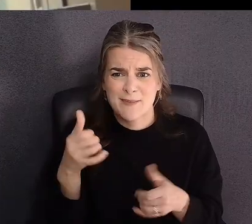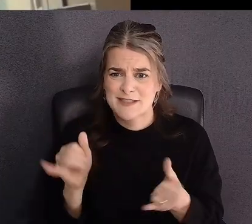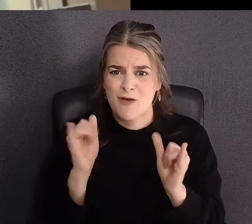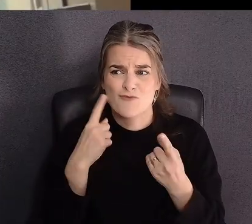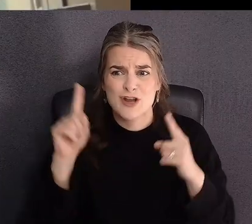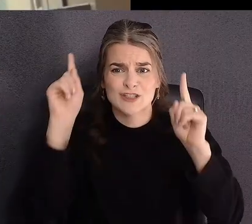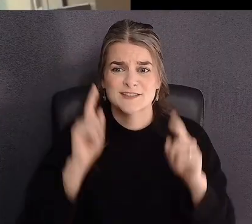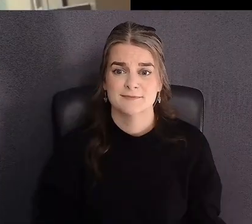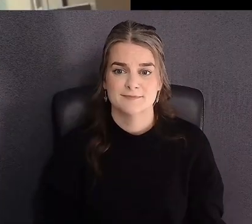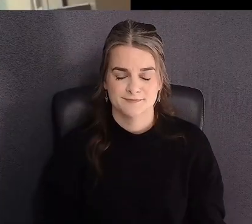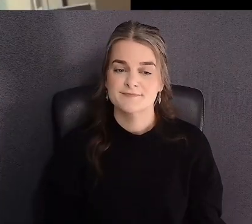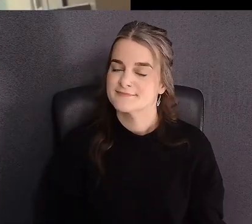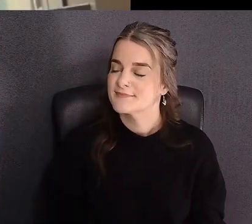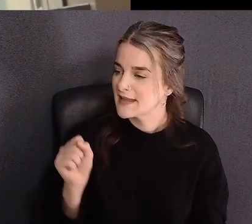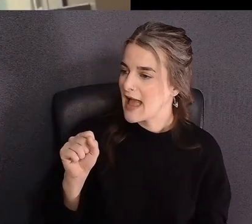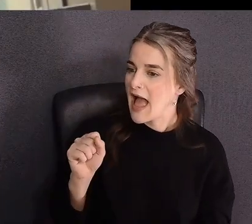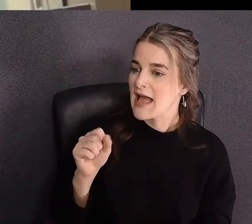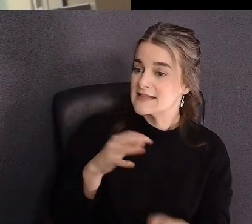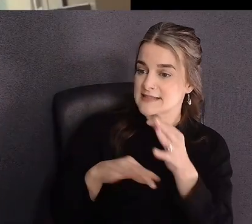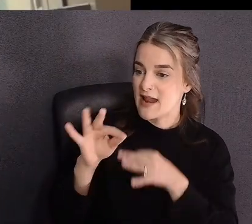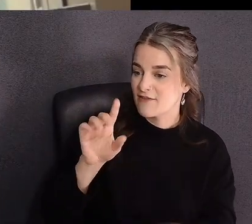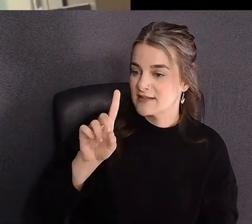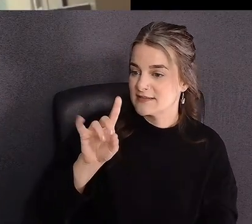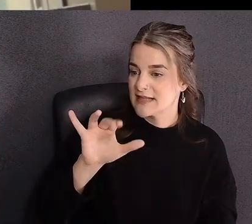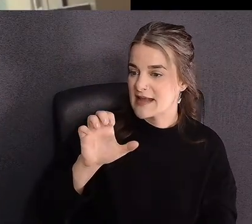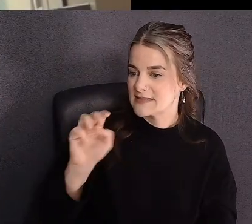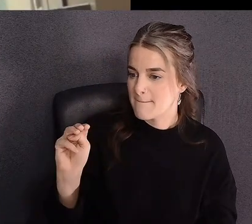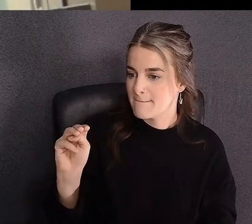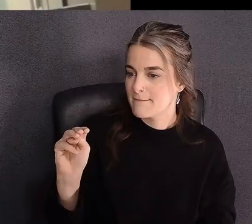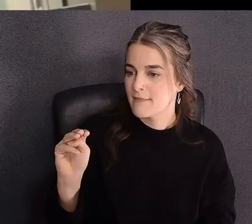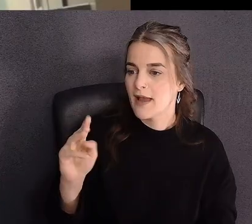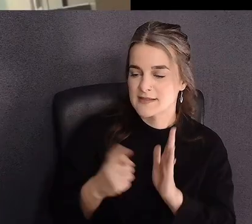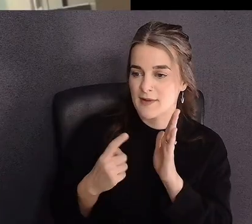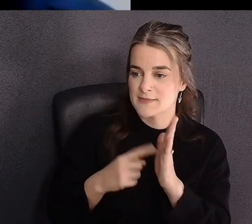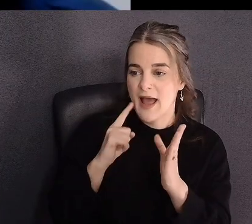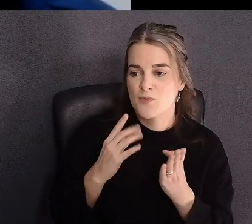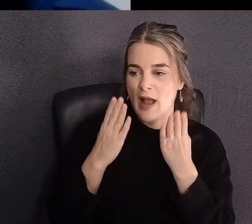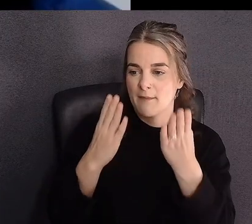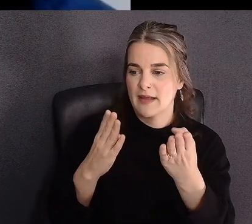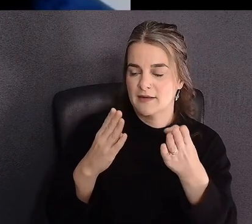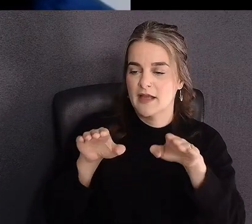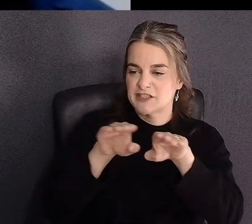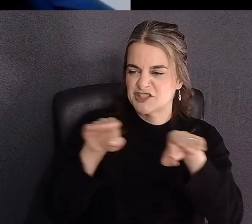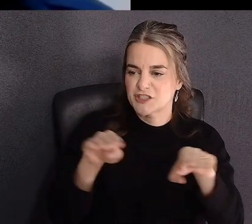Yeah, or instead of Dycem, I sometimes recommend shelf liner. Yeah.